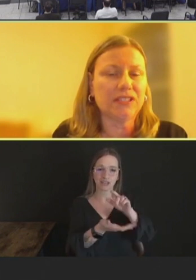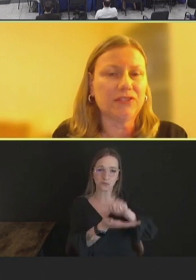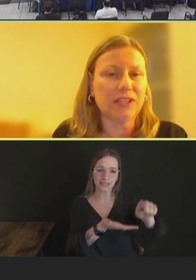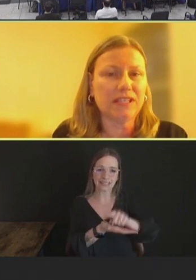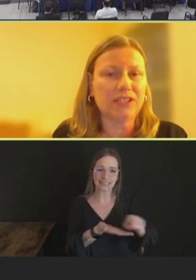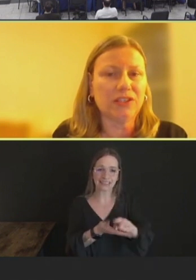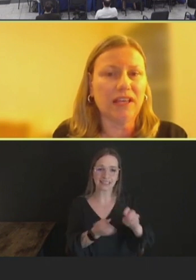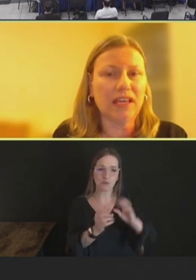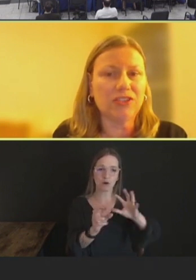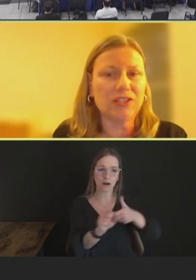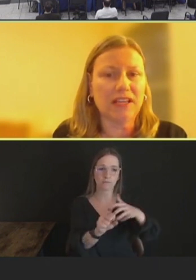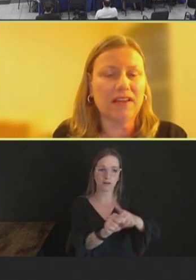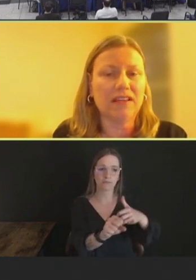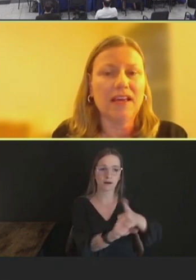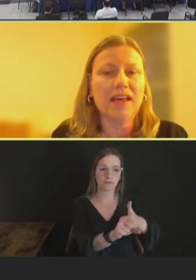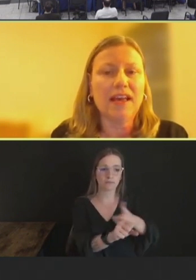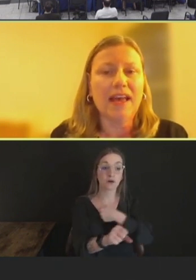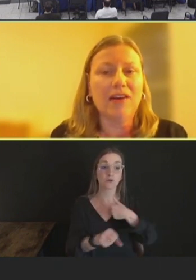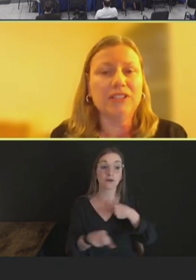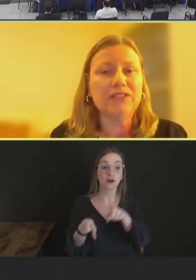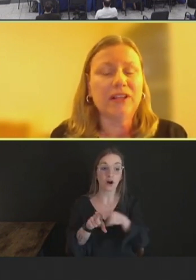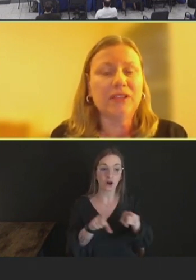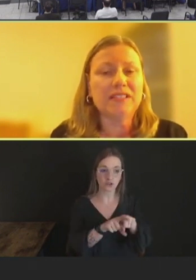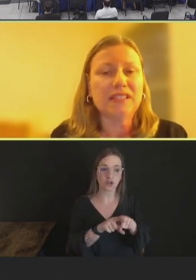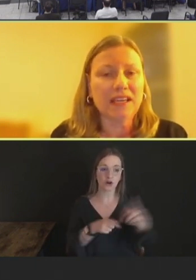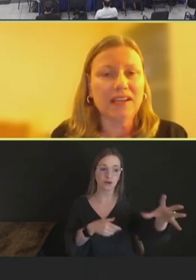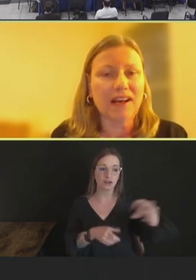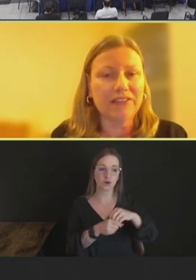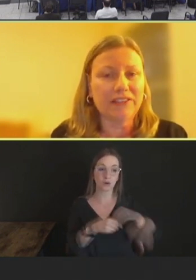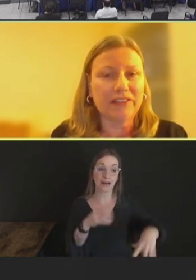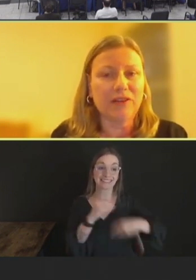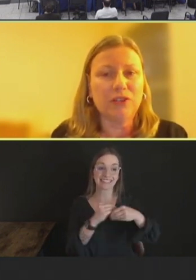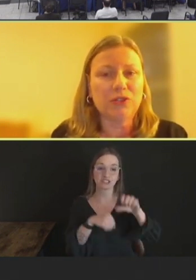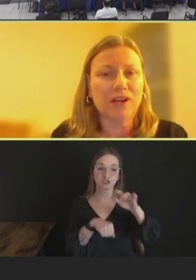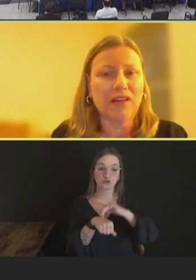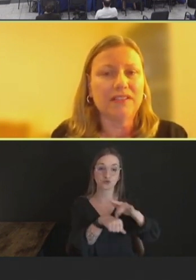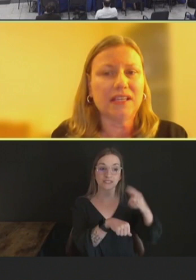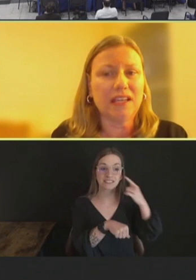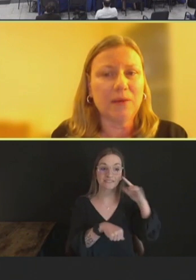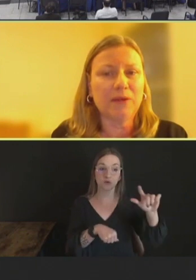of gestational age data, and we developed a second algorithm, which we call the dynamic